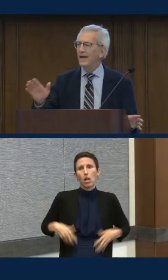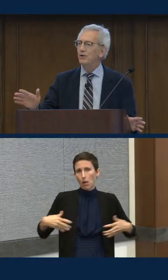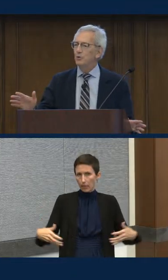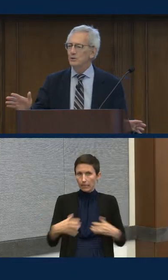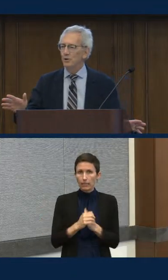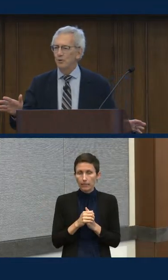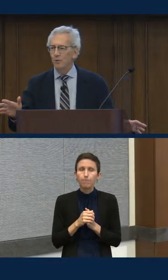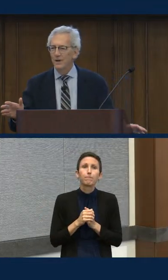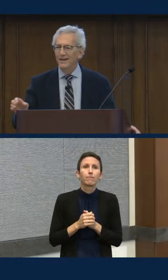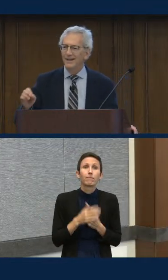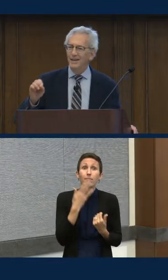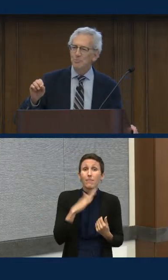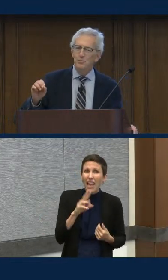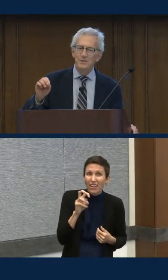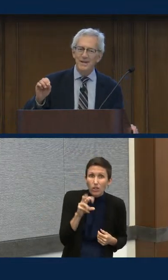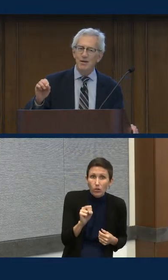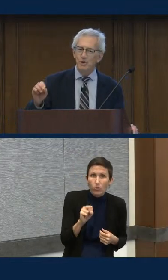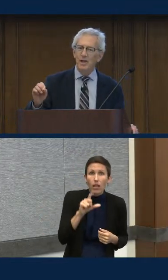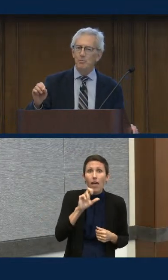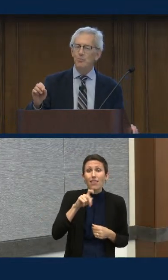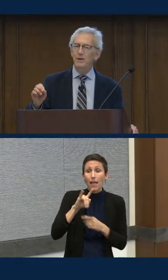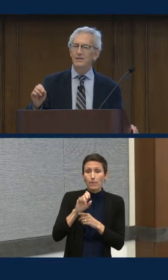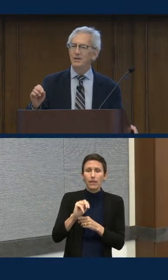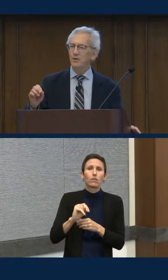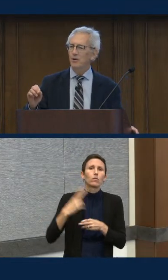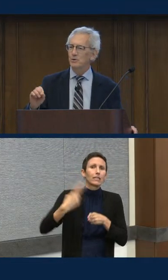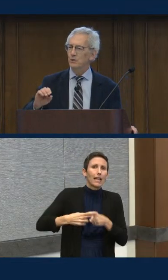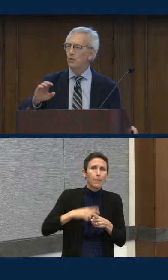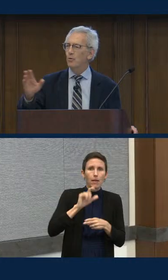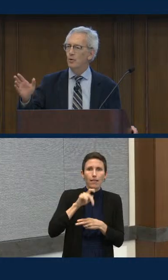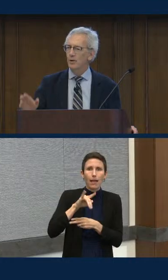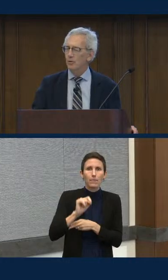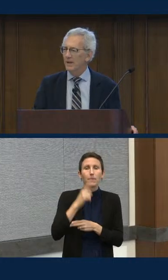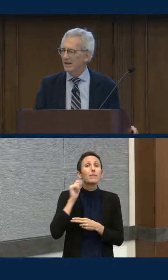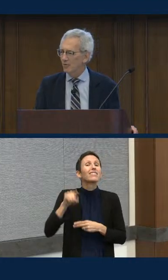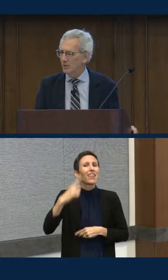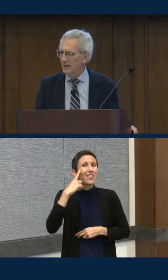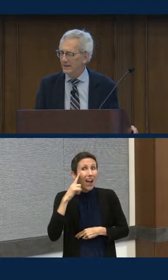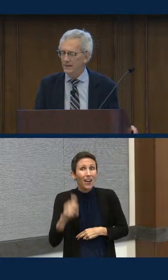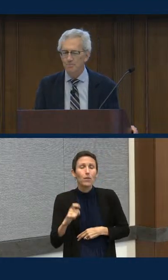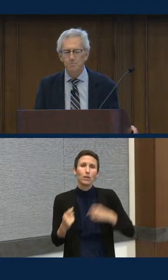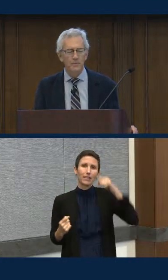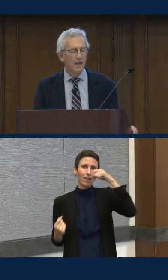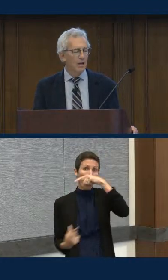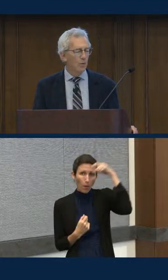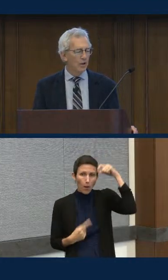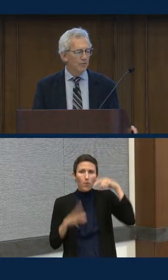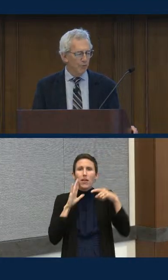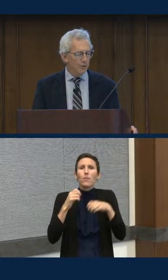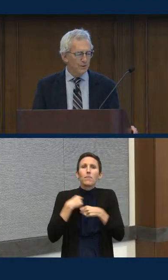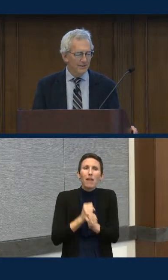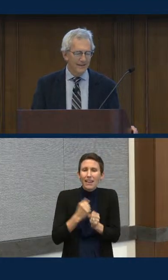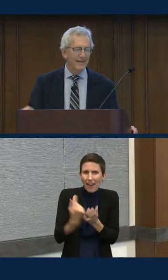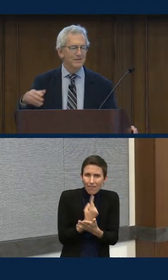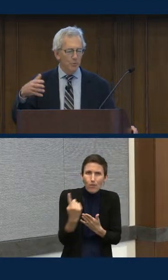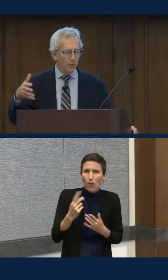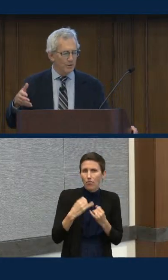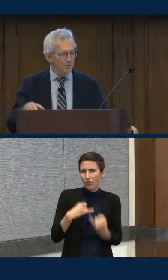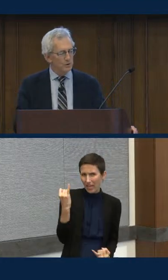tshgs tant and he was named